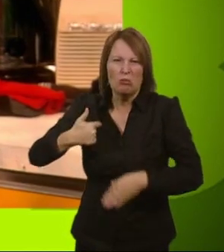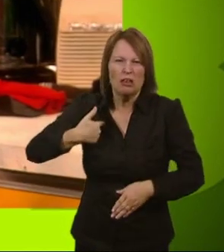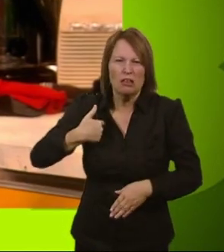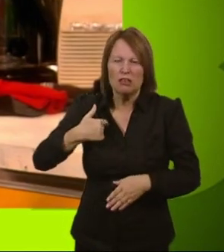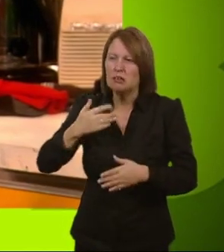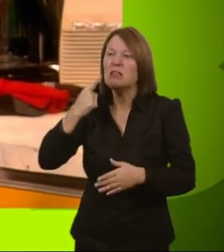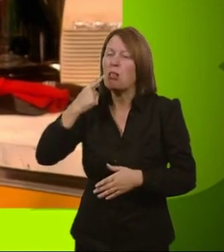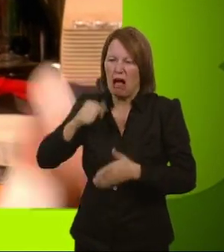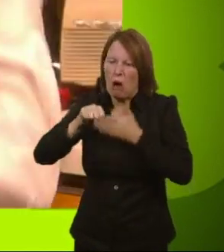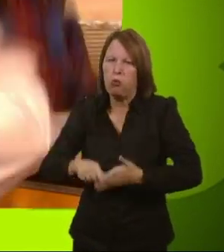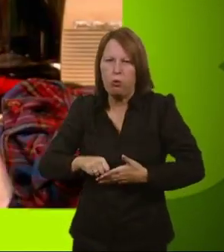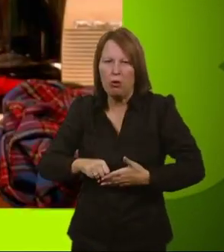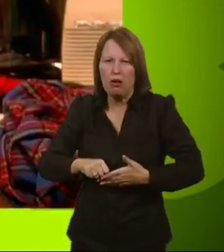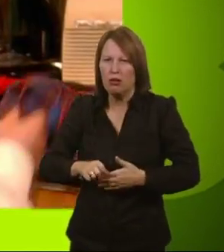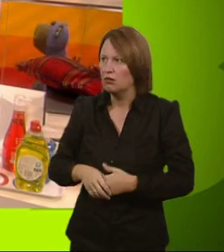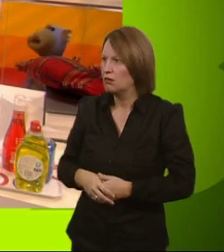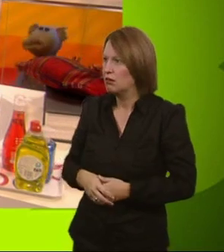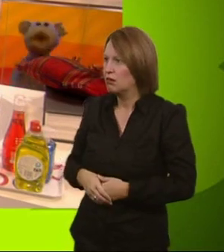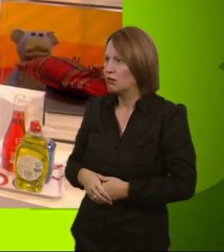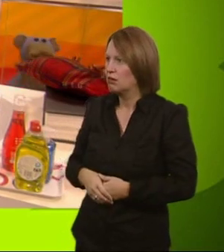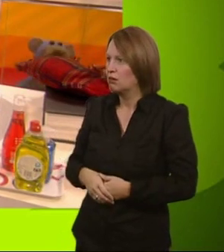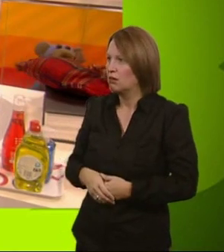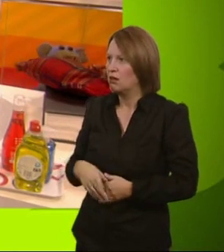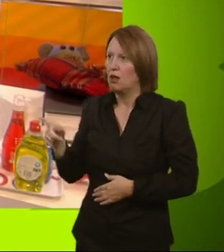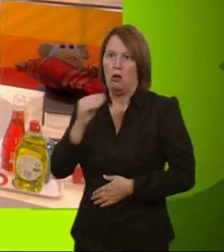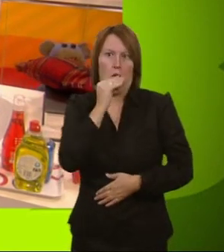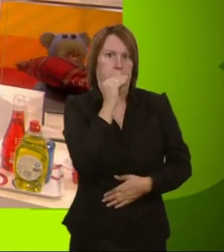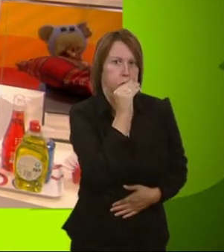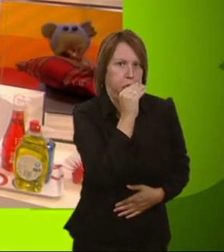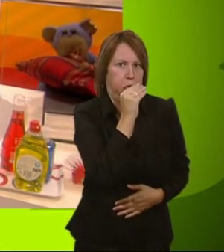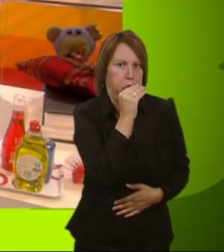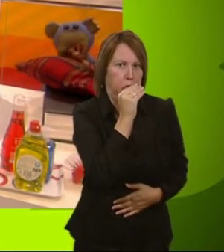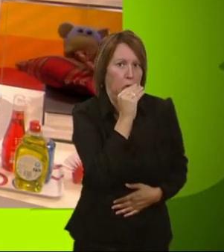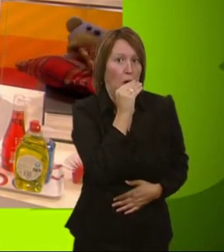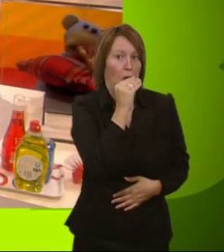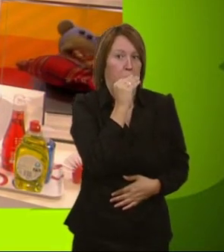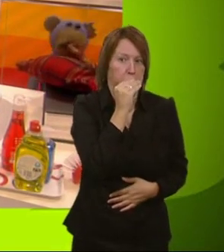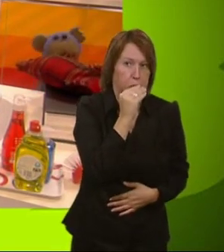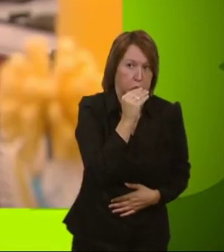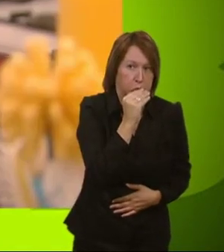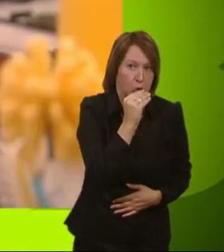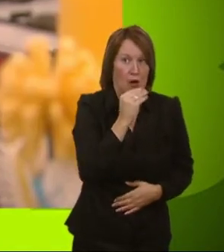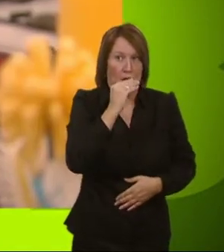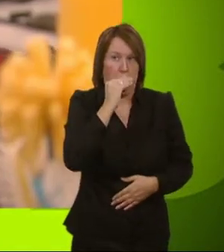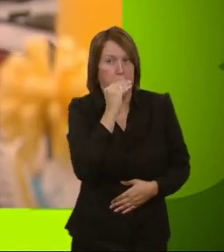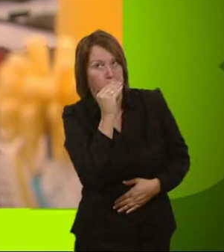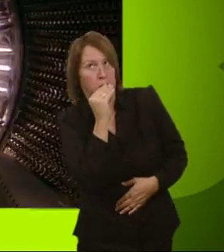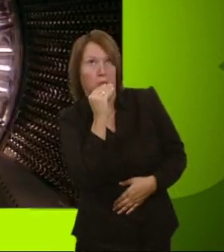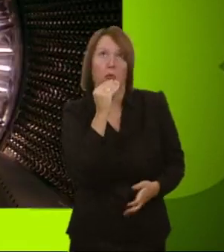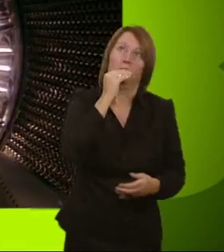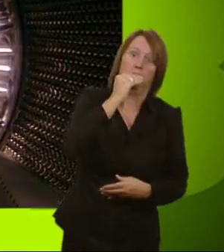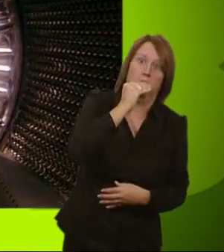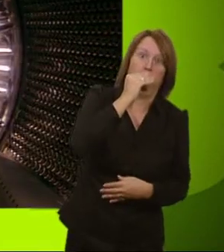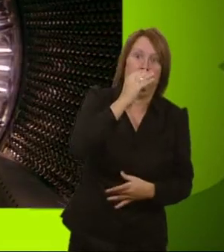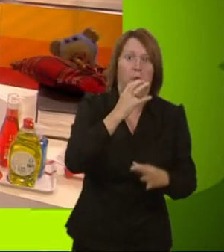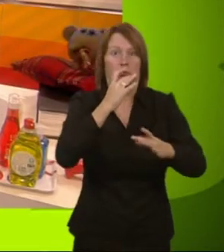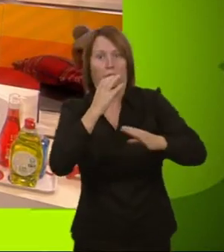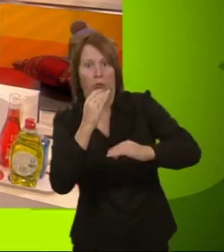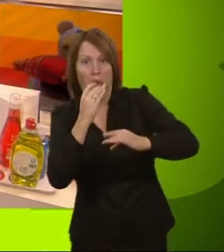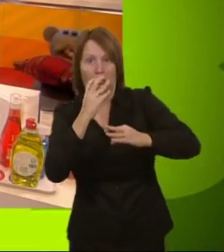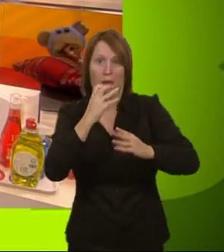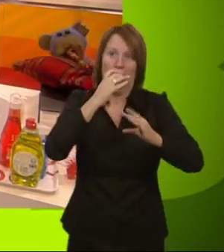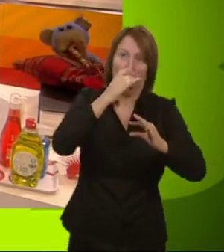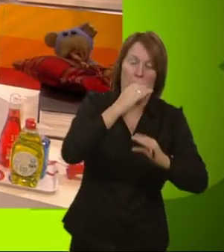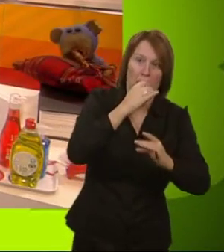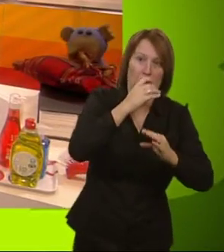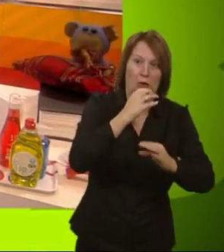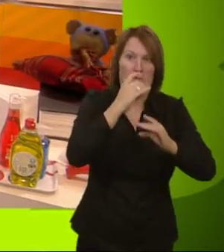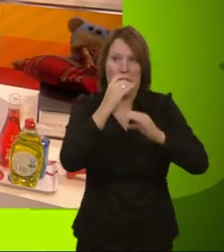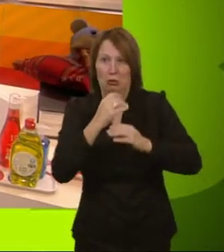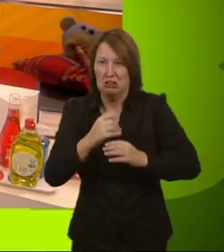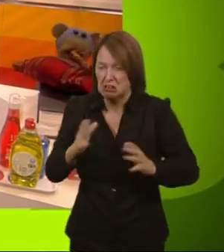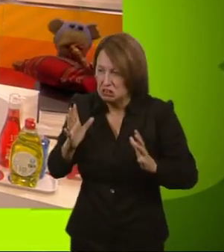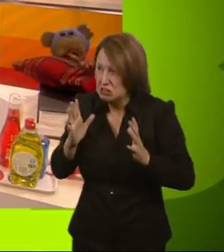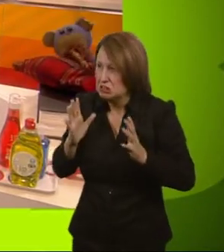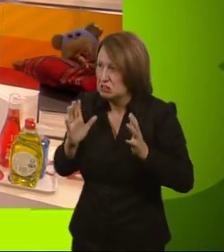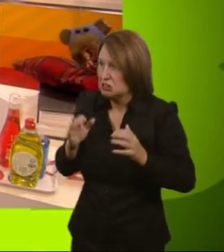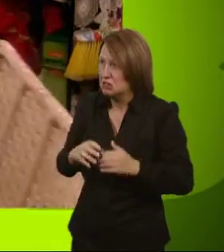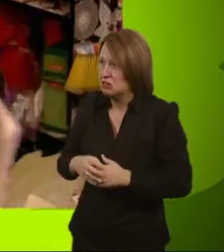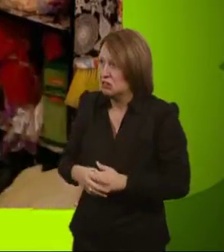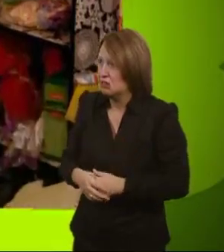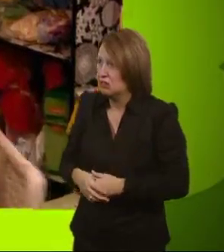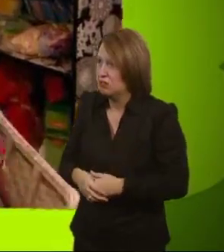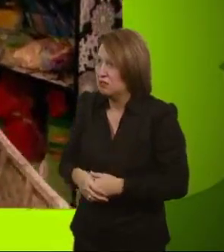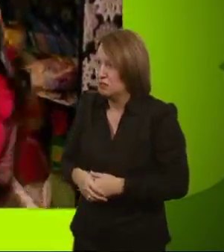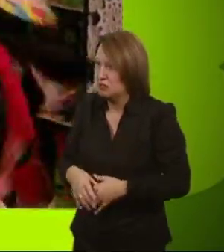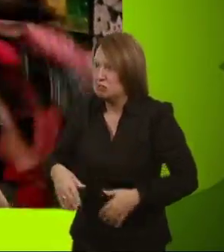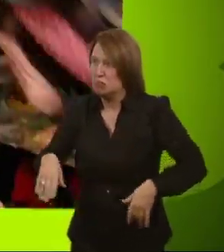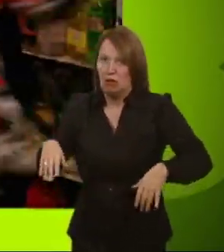simple just